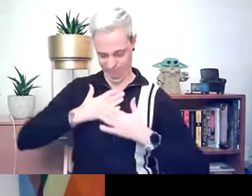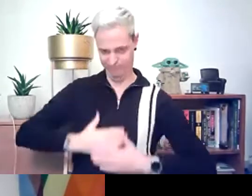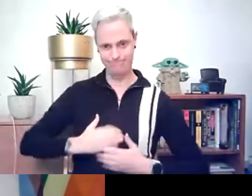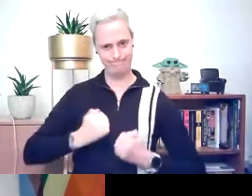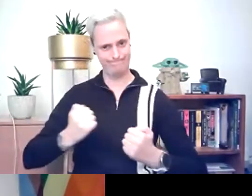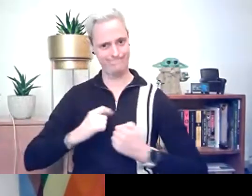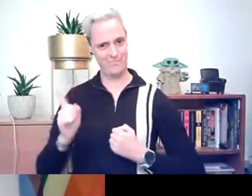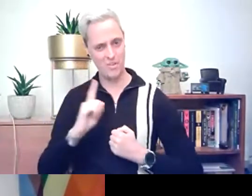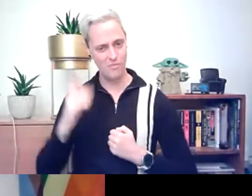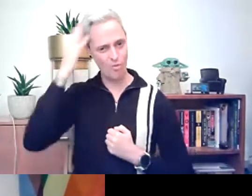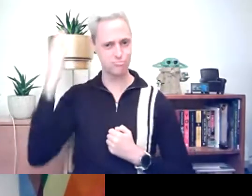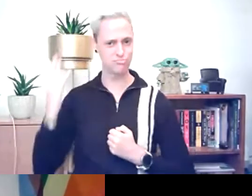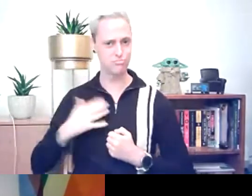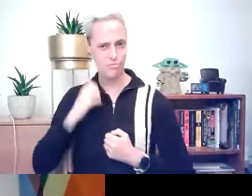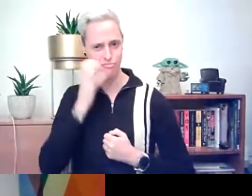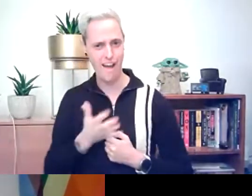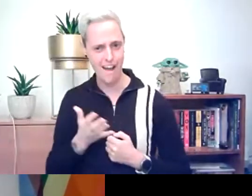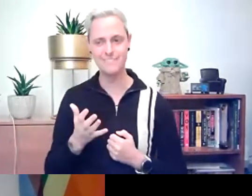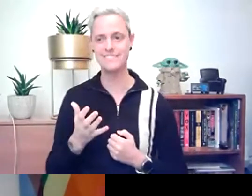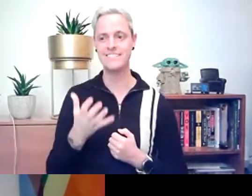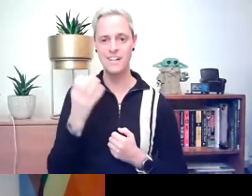a bit more freedom. 18:09:16 And I knew I wasn't a lesbian. It